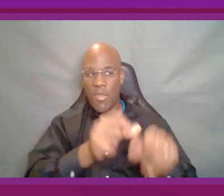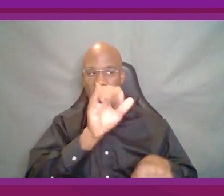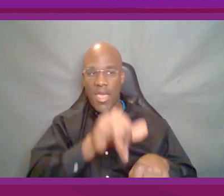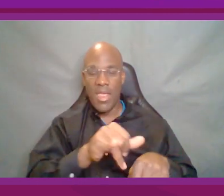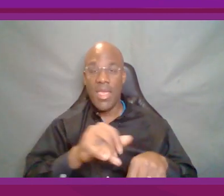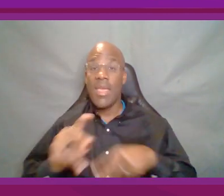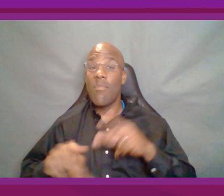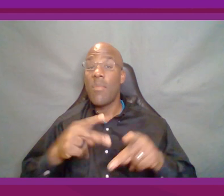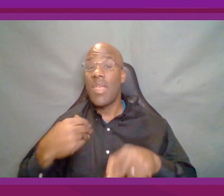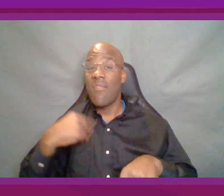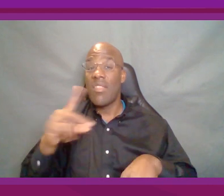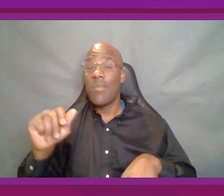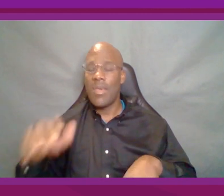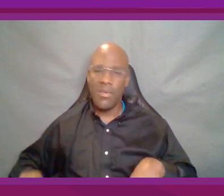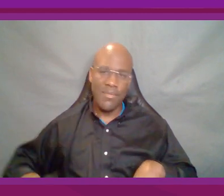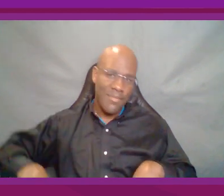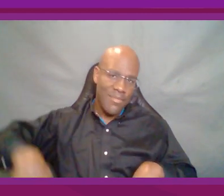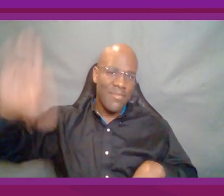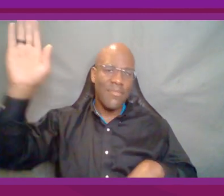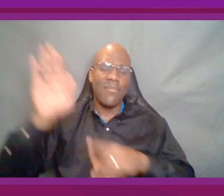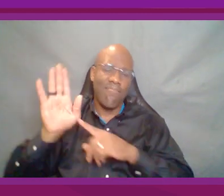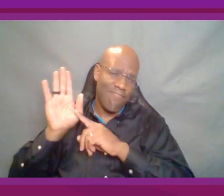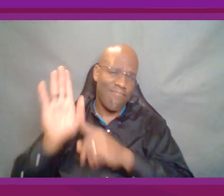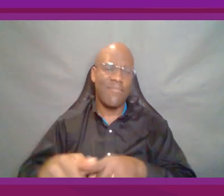disabilities that has been their whole life, it has not just been two and a half years,